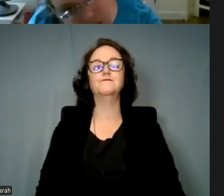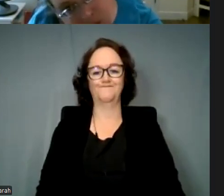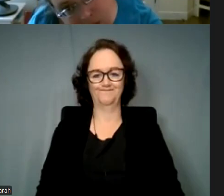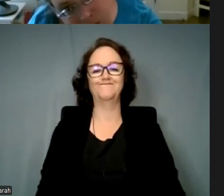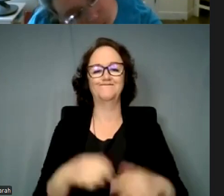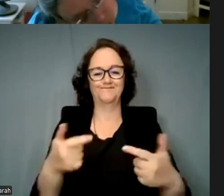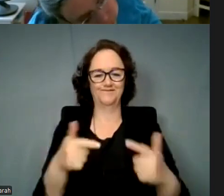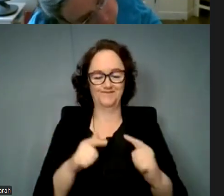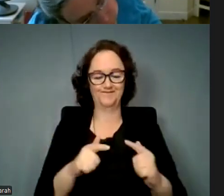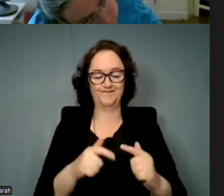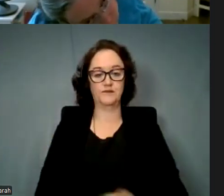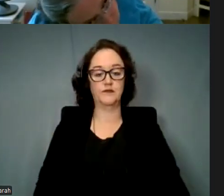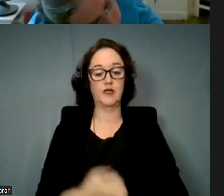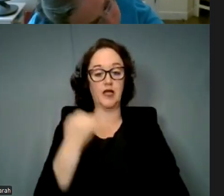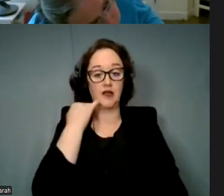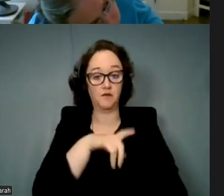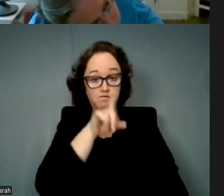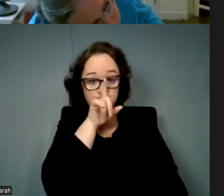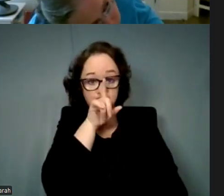may not happen. So use your words.